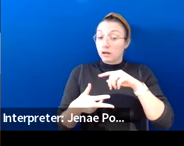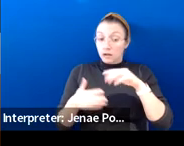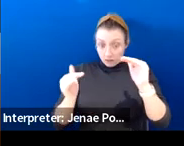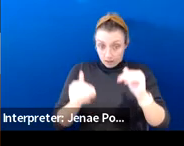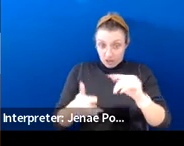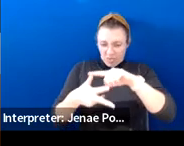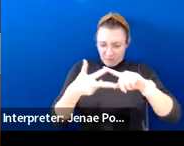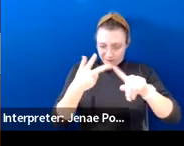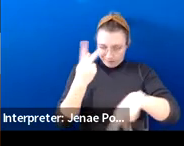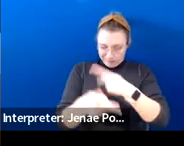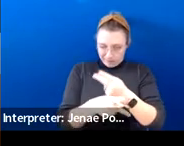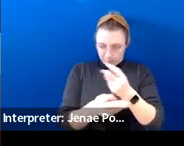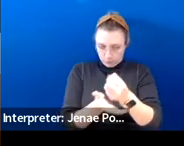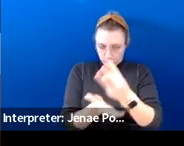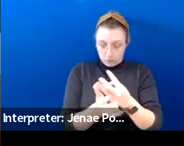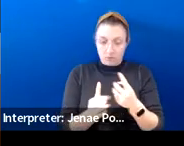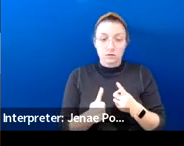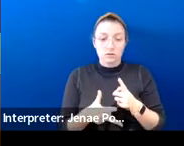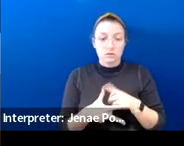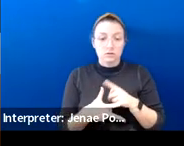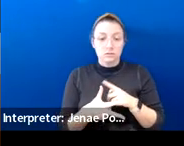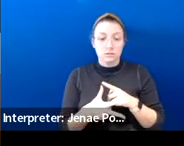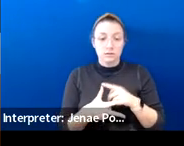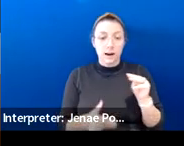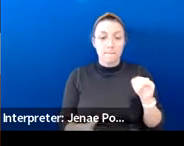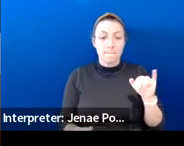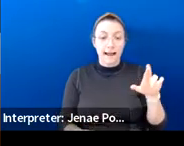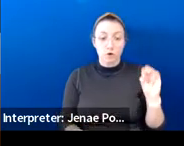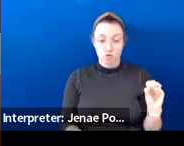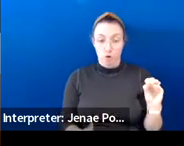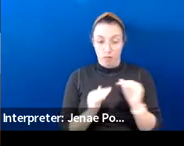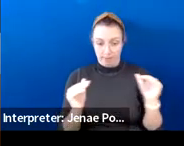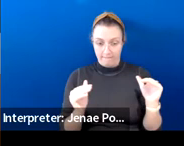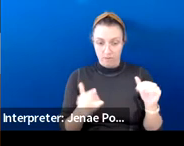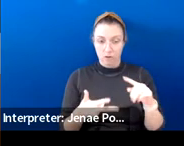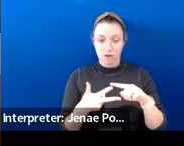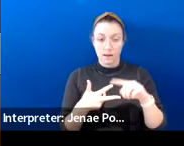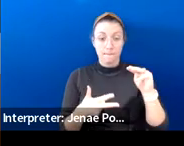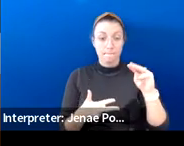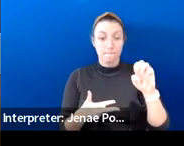So the first one is micro-level and then a level and then macro level.